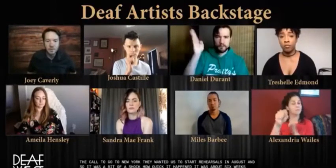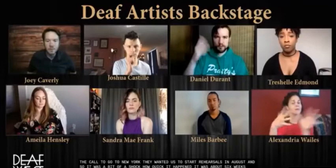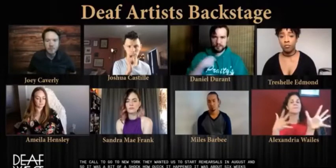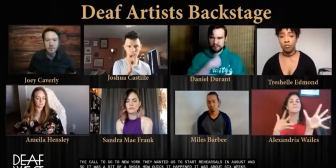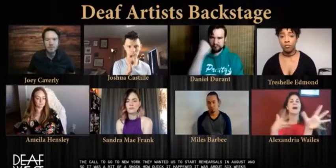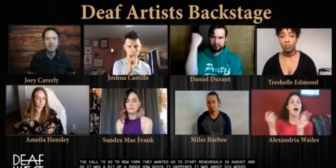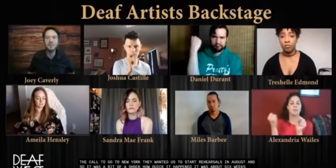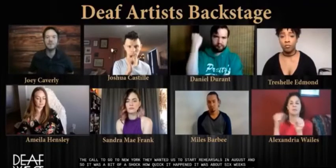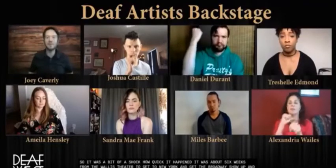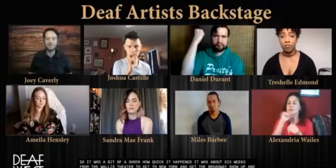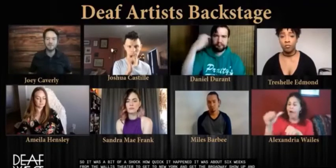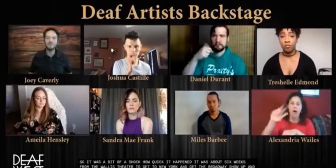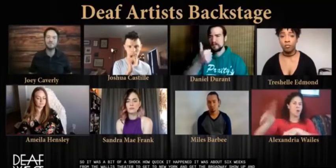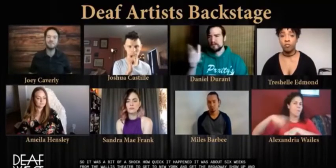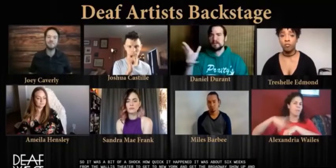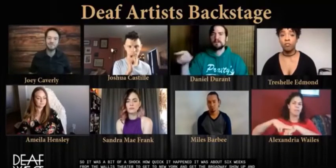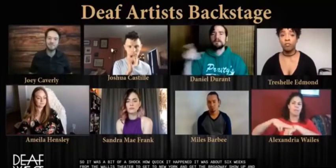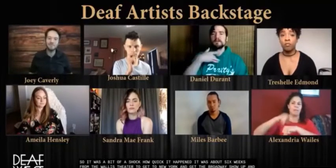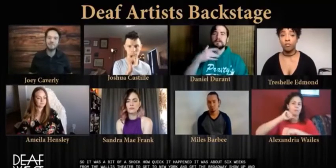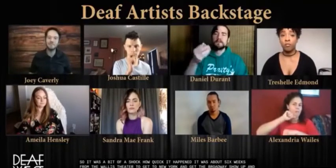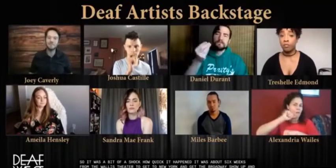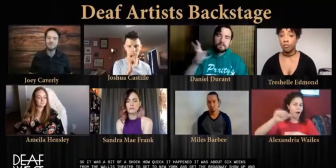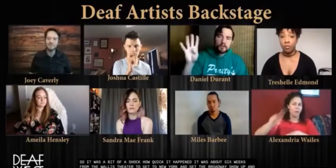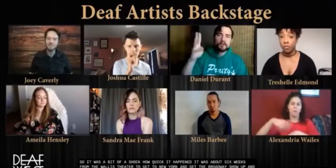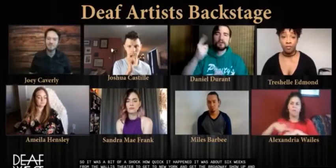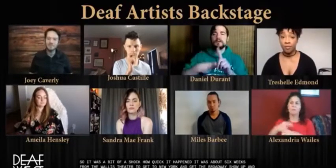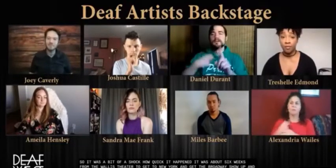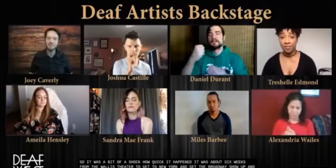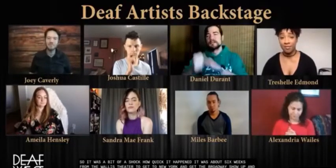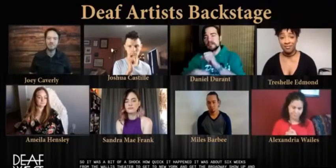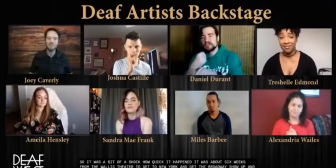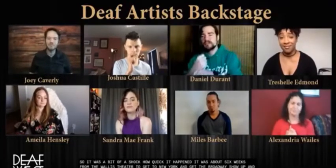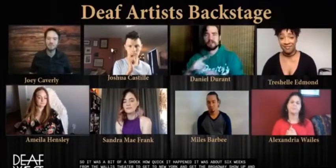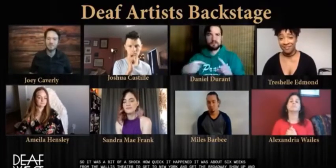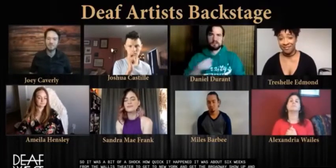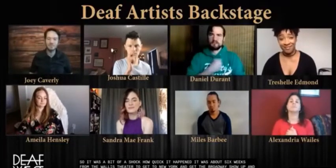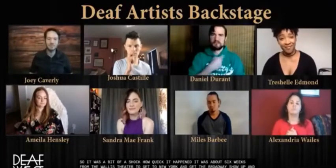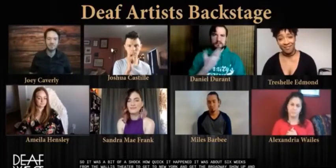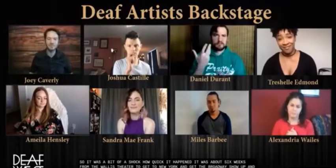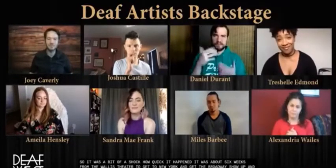Daniel: Well, and I think our show held its own going back quickly from L.A. to Broadway